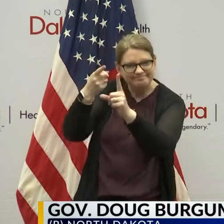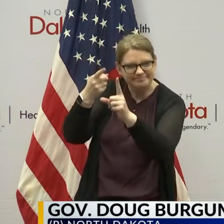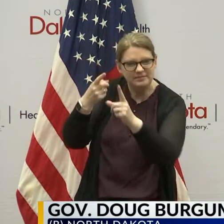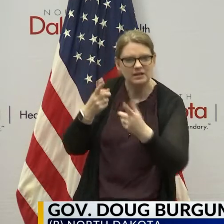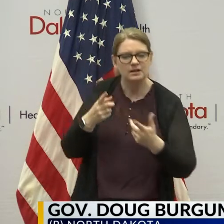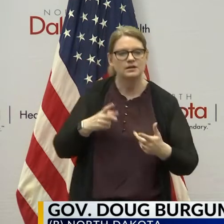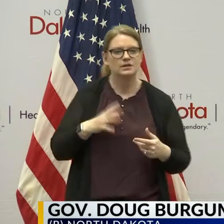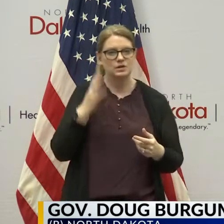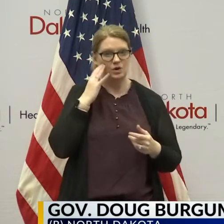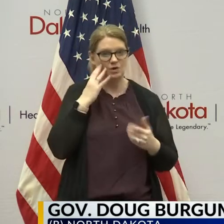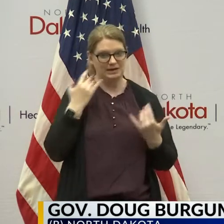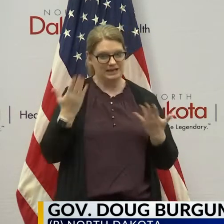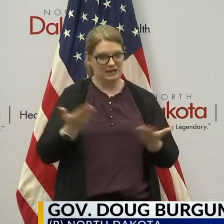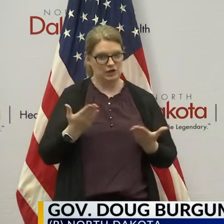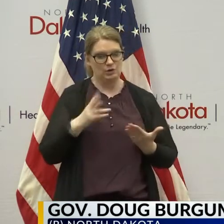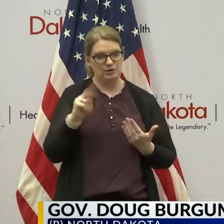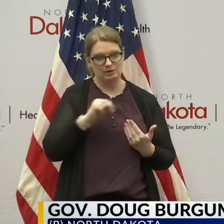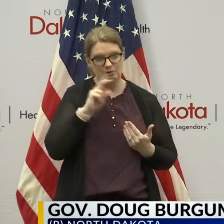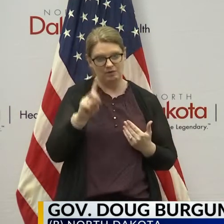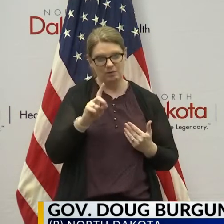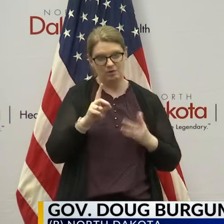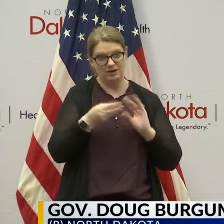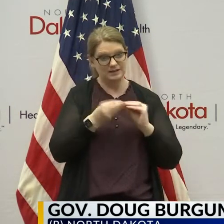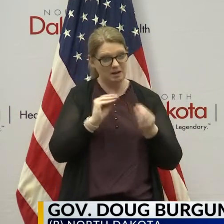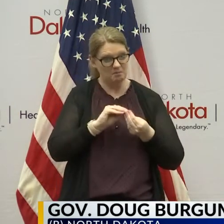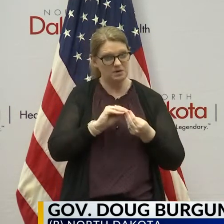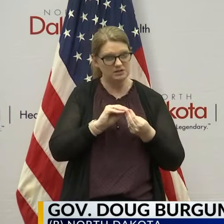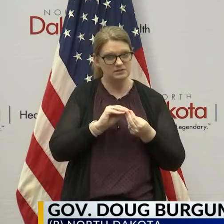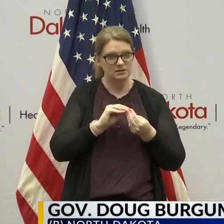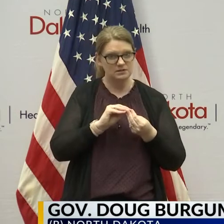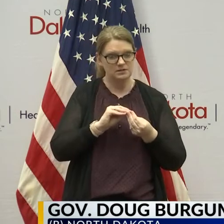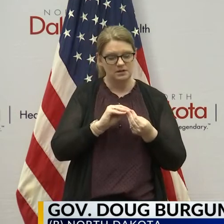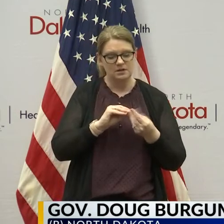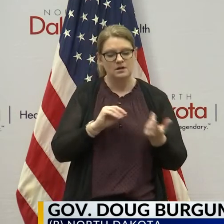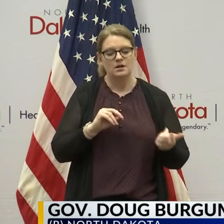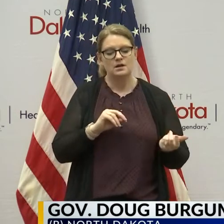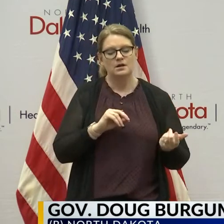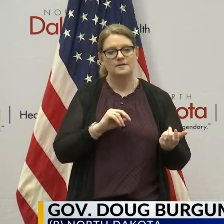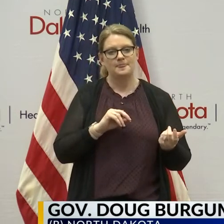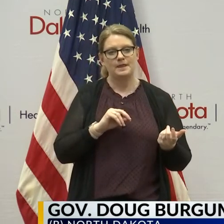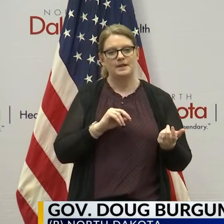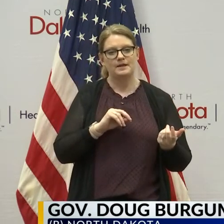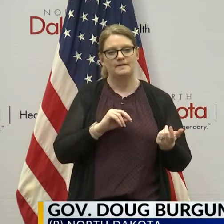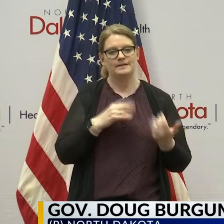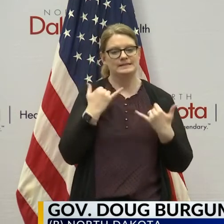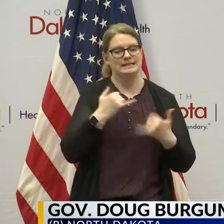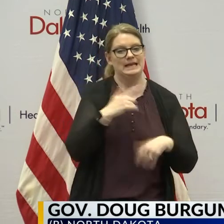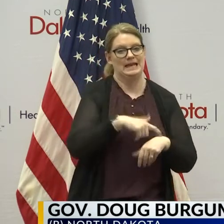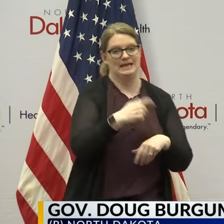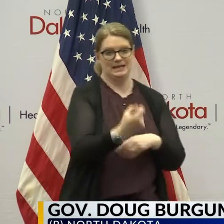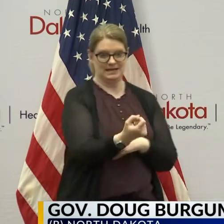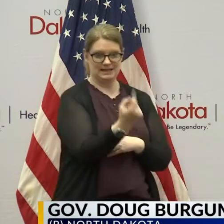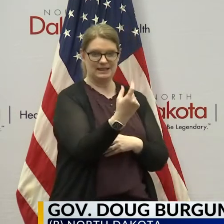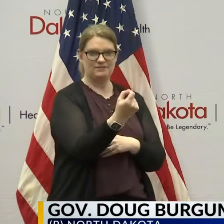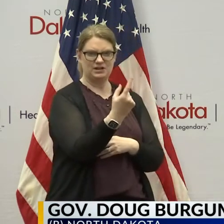INTENSIVE CARE UNIT OR ICU BEDS. THAT IS THE WHOLE REASON BEHIND THE STRATEGY. ONE THING WE WANT TO KEEP FOCUSING ON WHEN WE TALK ABOUT